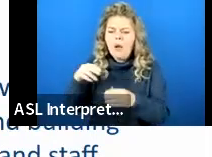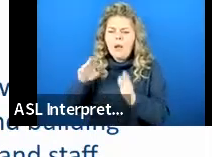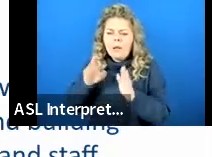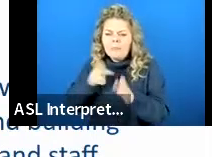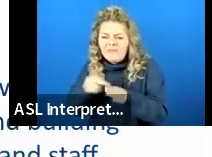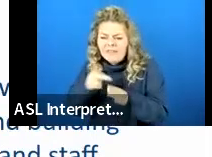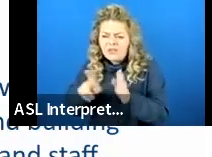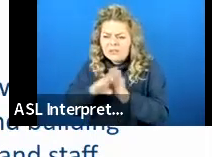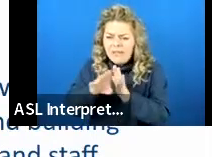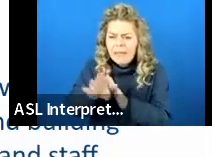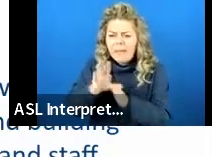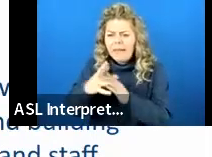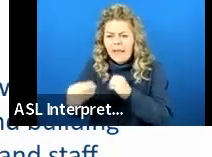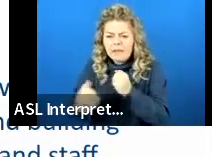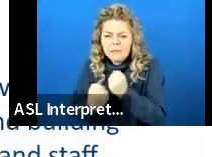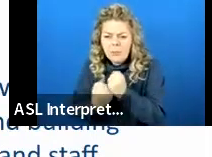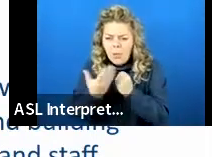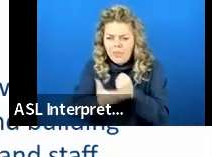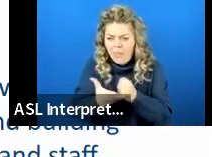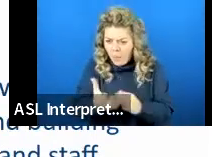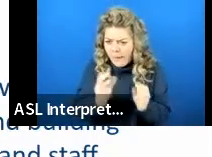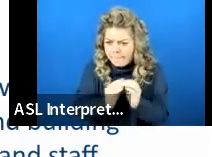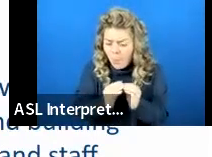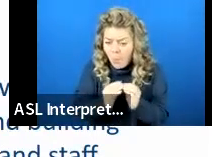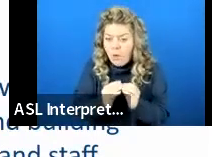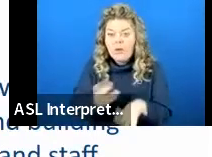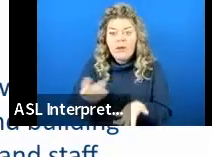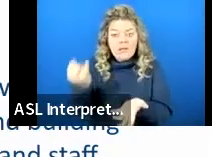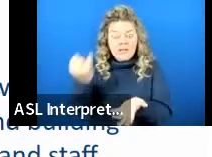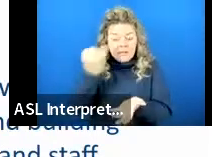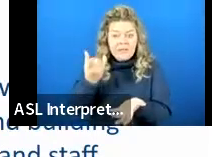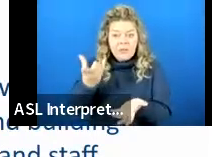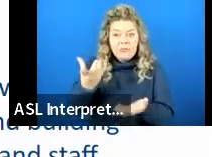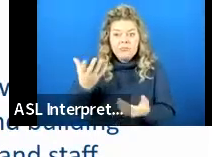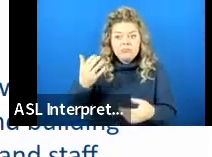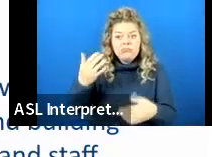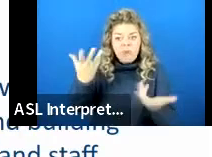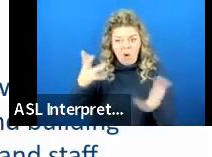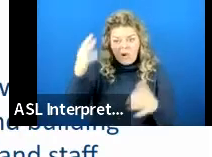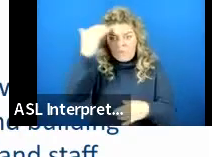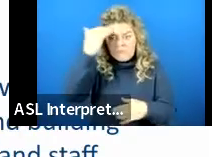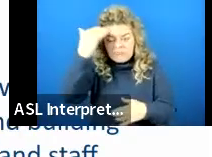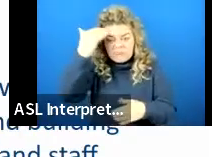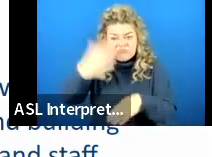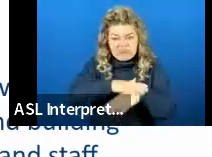and supports, especially those that move beyond enhancing knowledge and awareness towards skill building